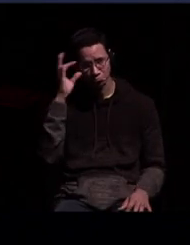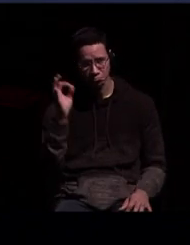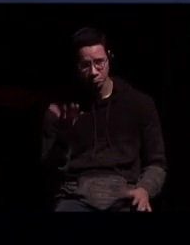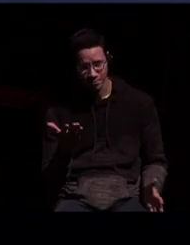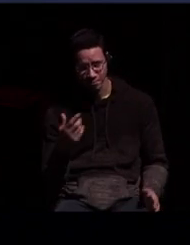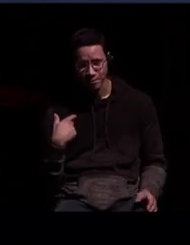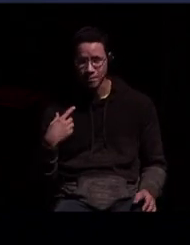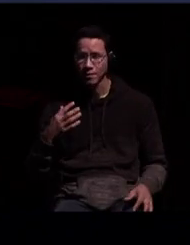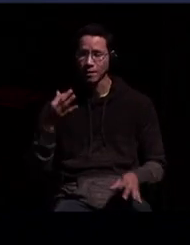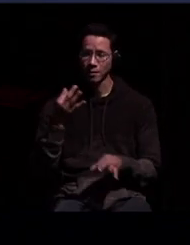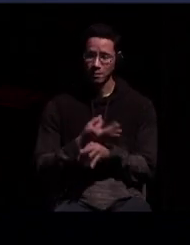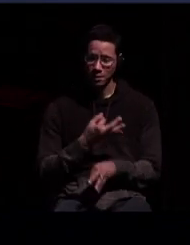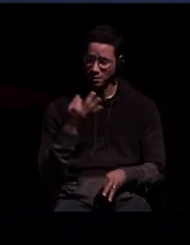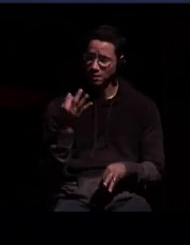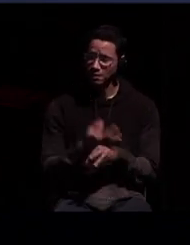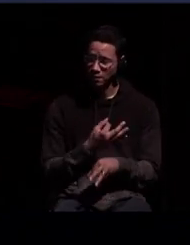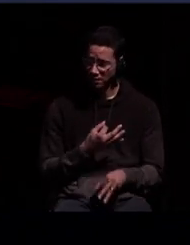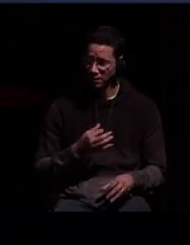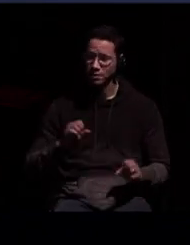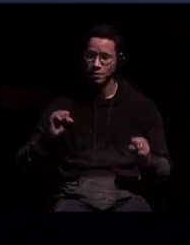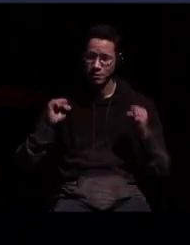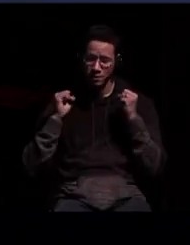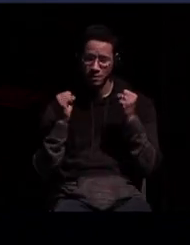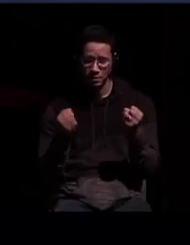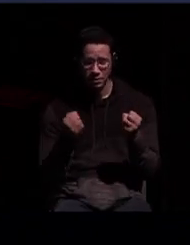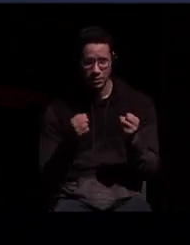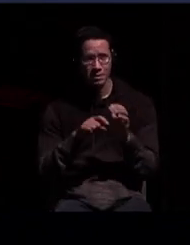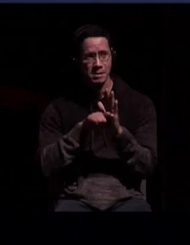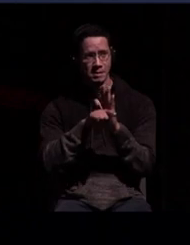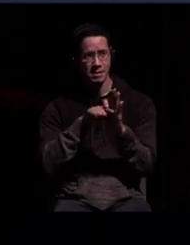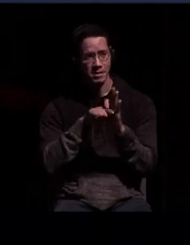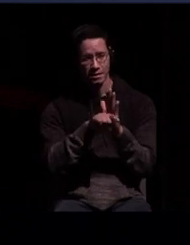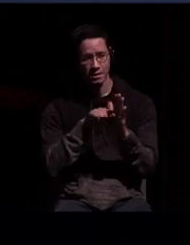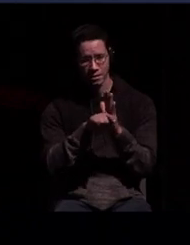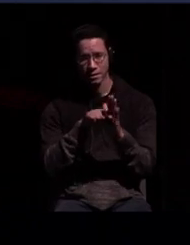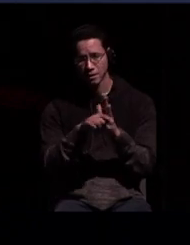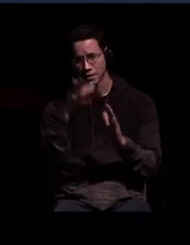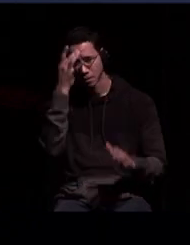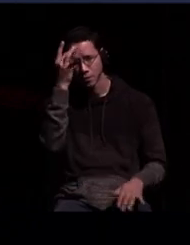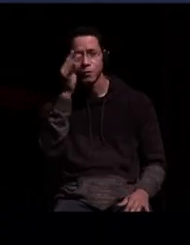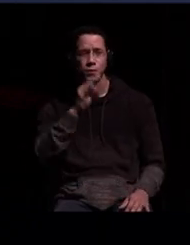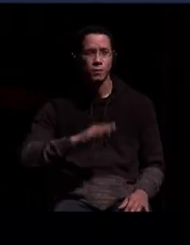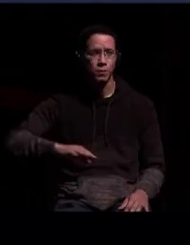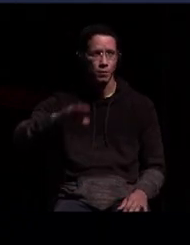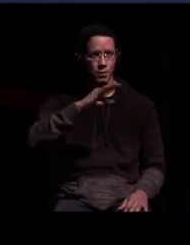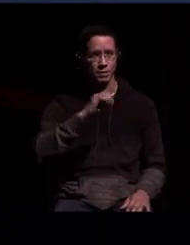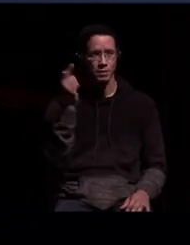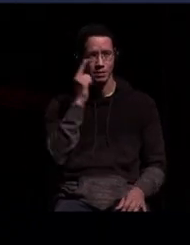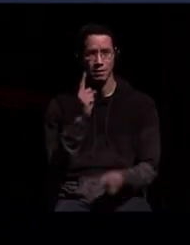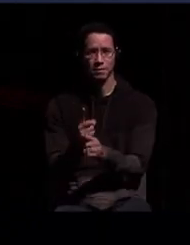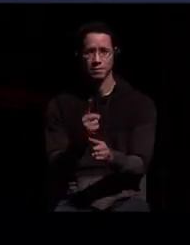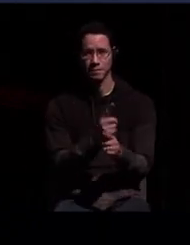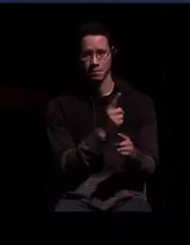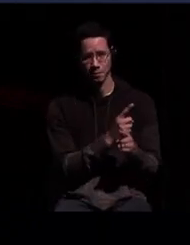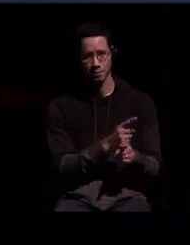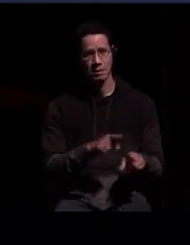of the research... and also reach out to everybody... I am also very critical about that elite research